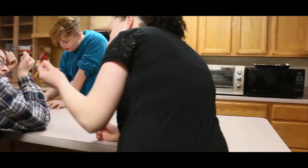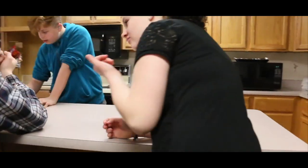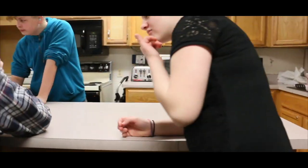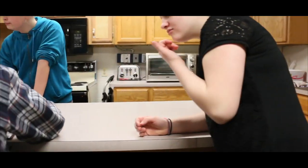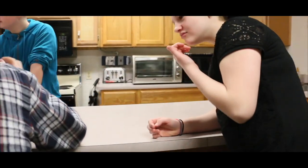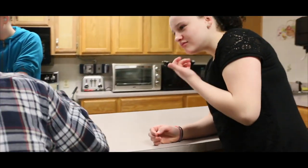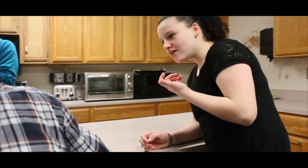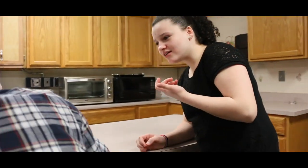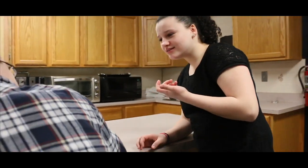What's the matter?